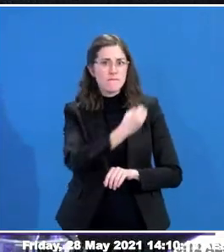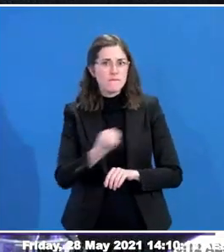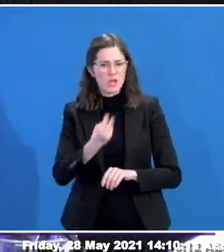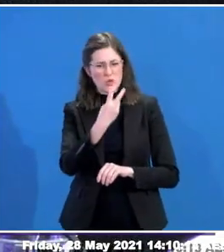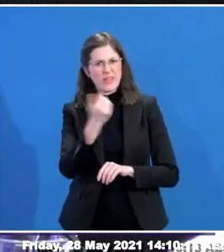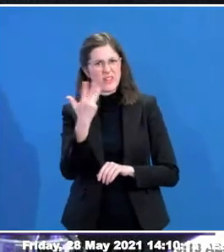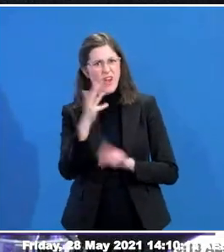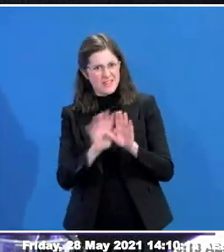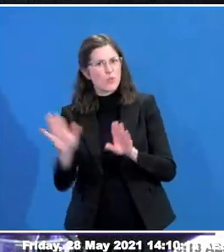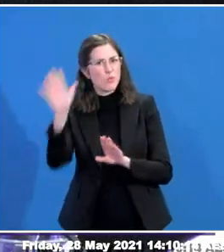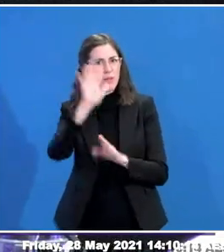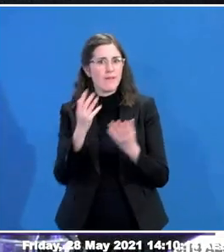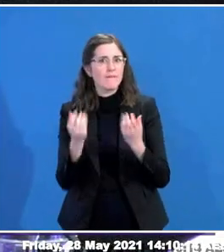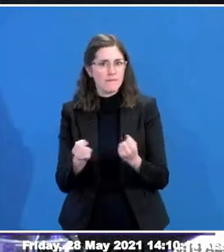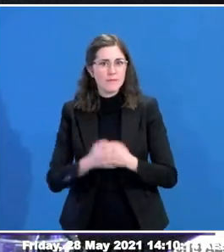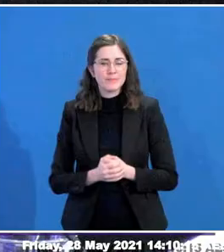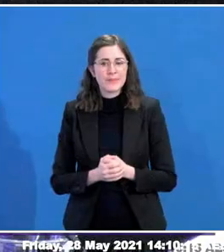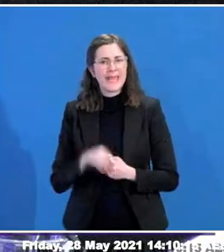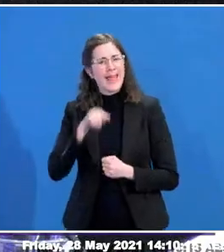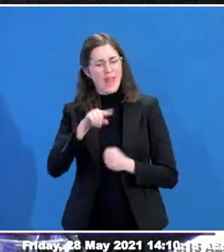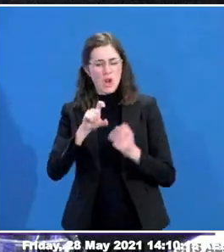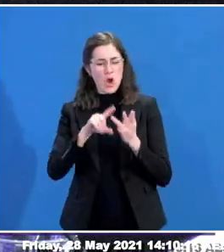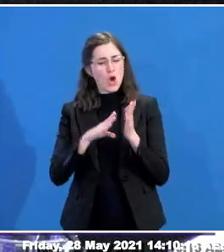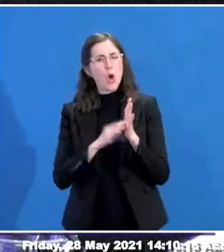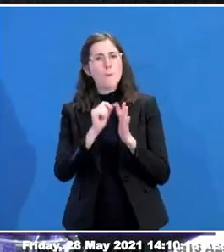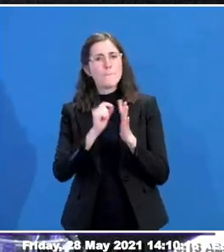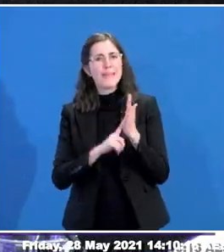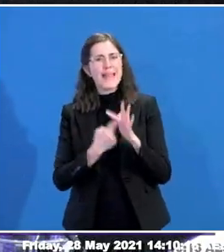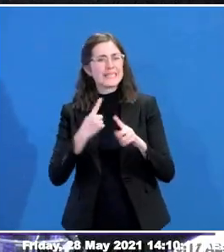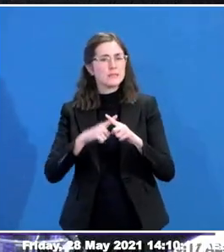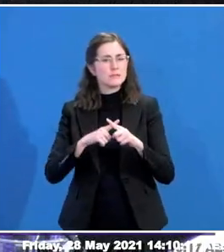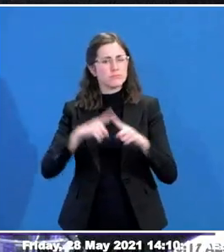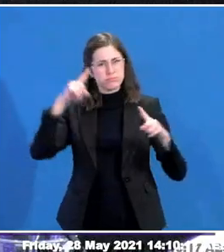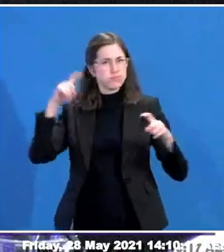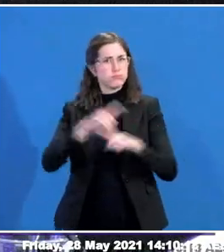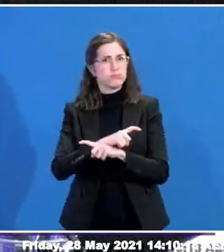The complex pathway is a model where our planners have a higher skill set,